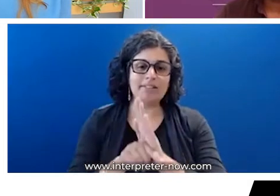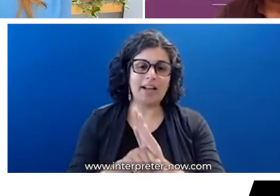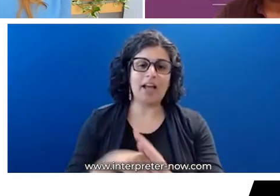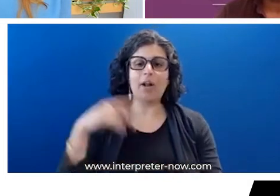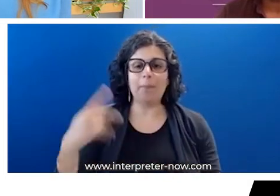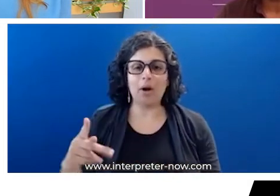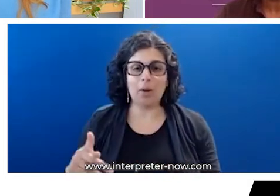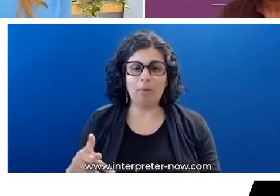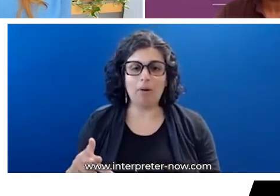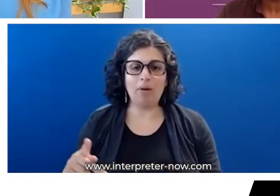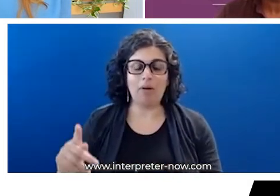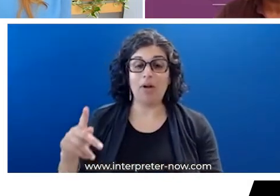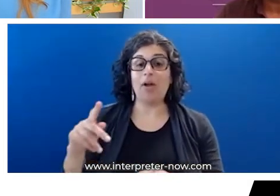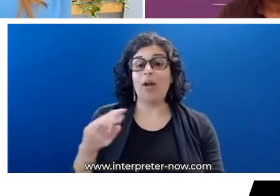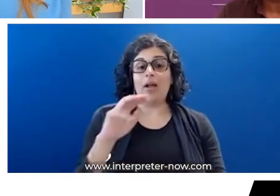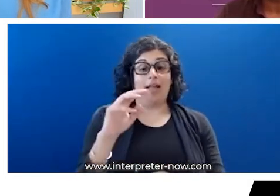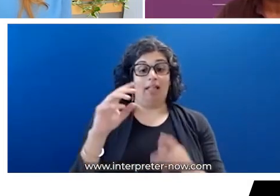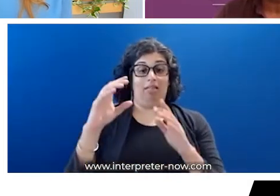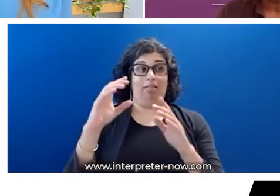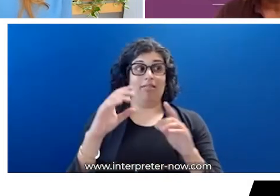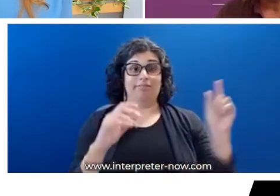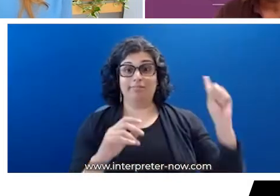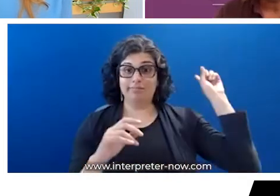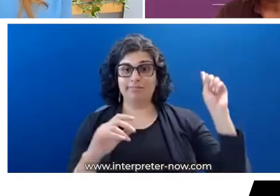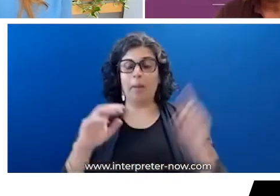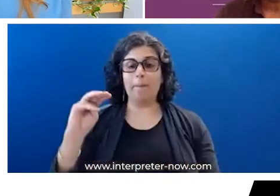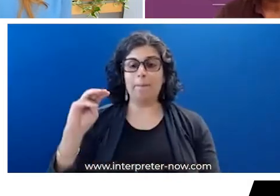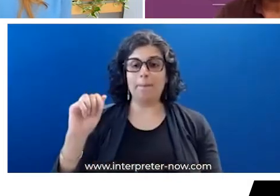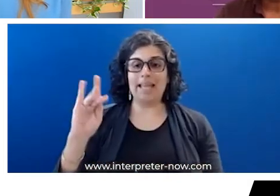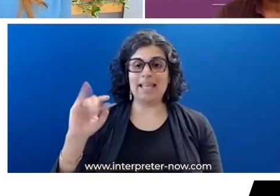I have the words “Making DEI Practical” in one top corner.